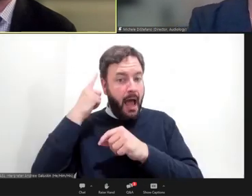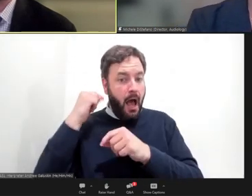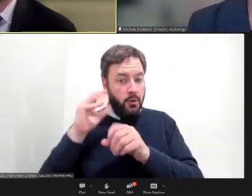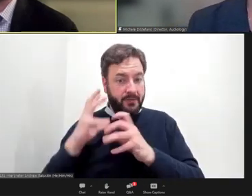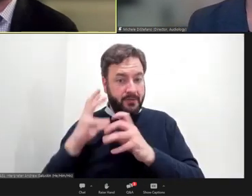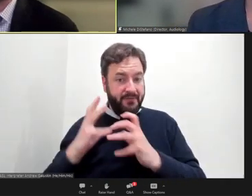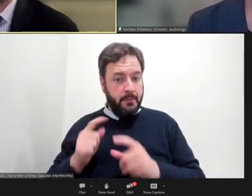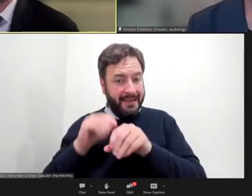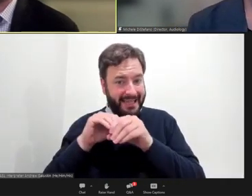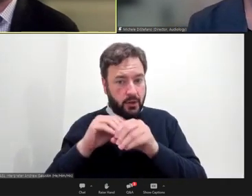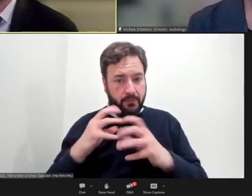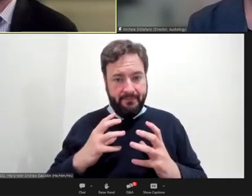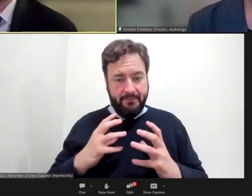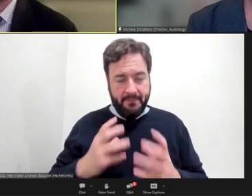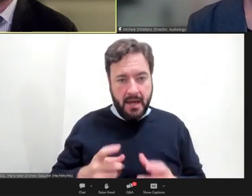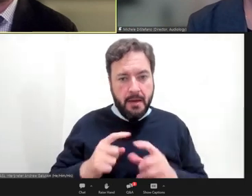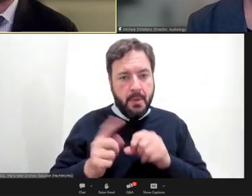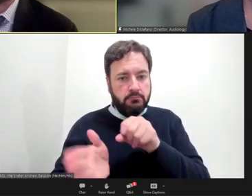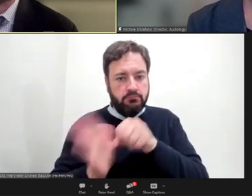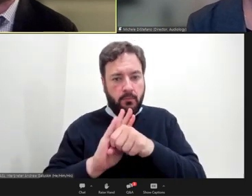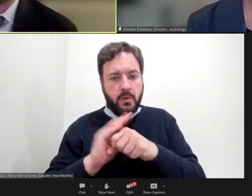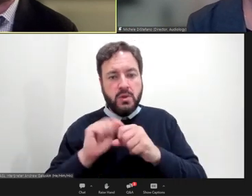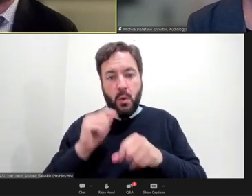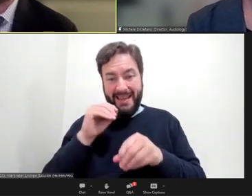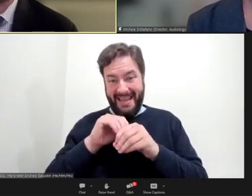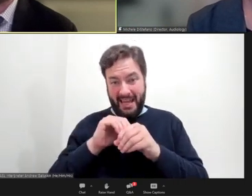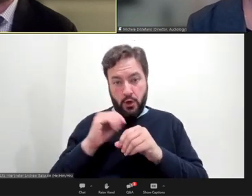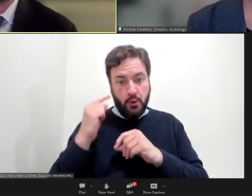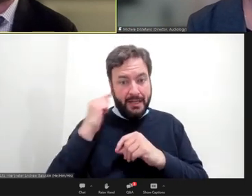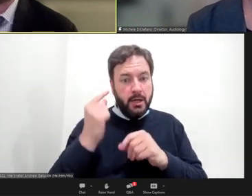So the first question is: Is the inner ear functioning normally? And that's something that